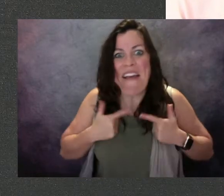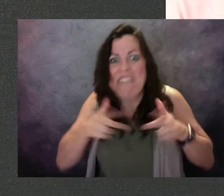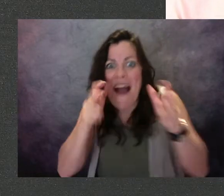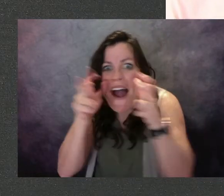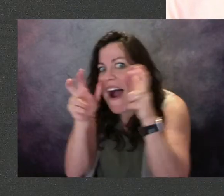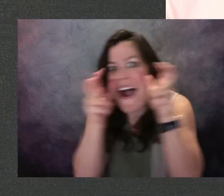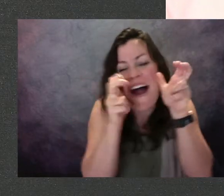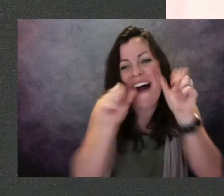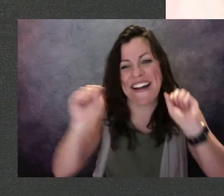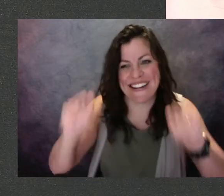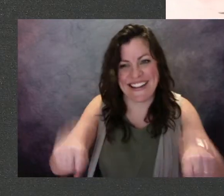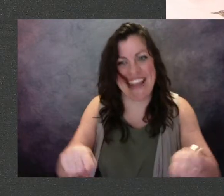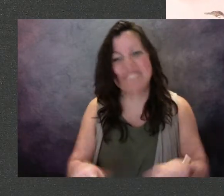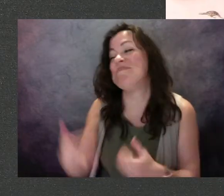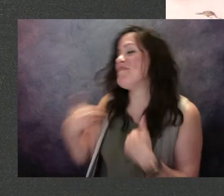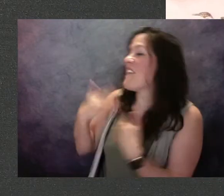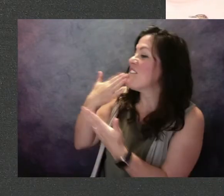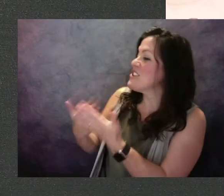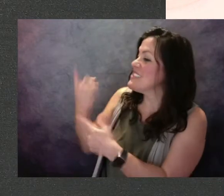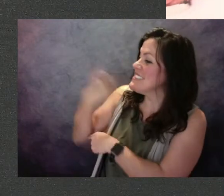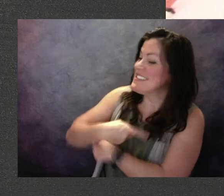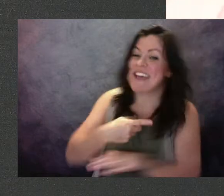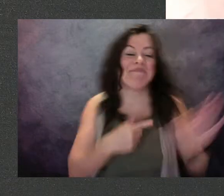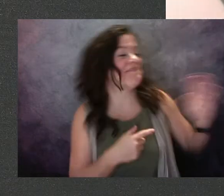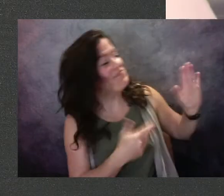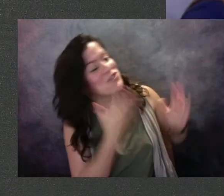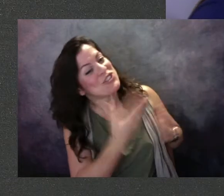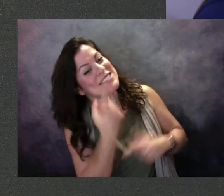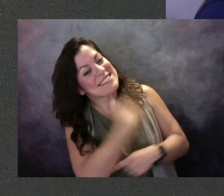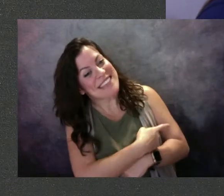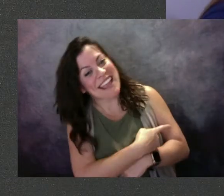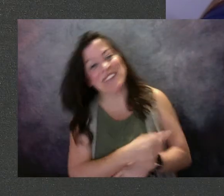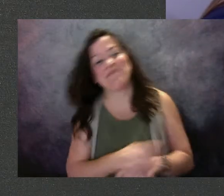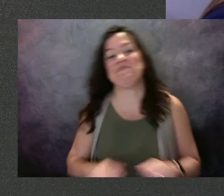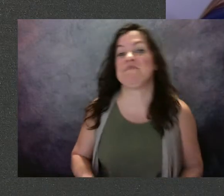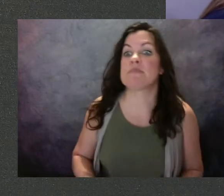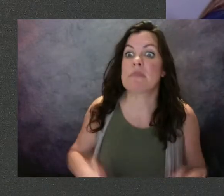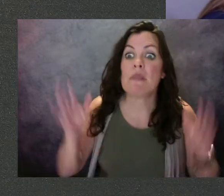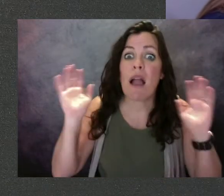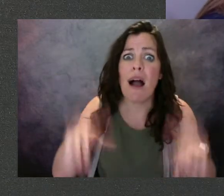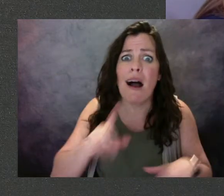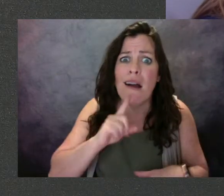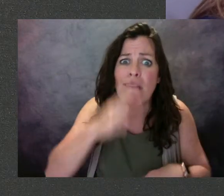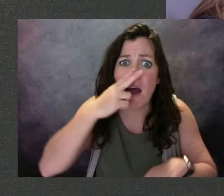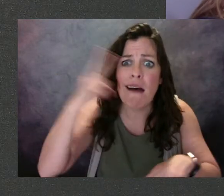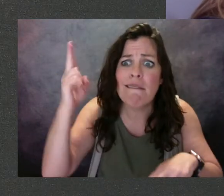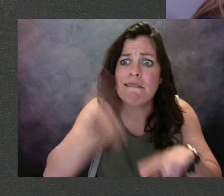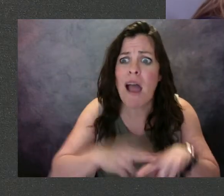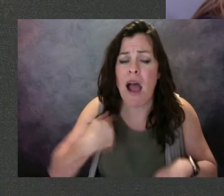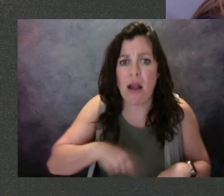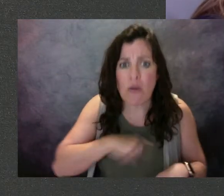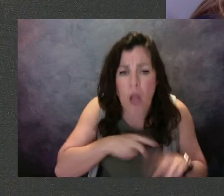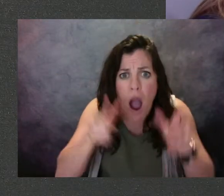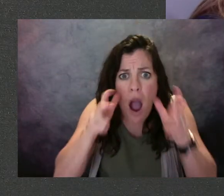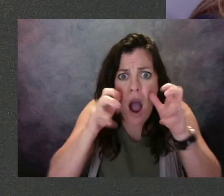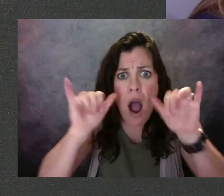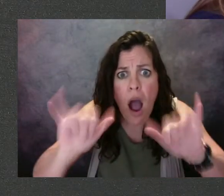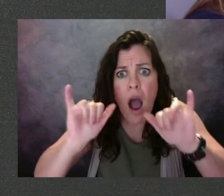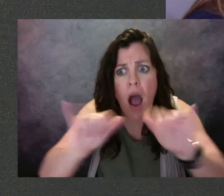Yup, well, thanks Otto I hope you have a good day. Very nice seeing you again, Tara. Thanks, bye. Bye, Otto. I'm having so much fun learning so many things about the lake,